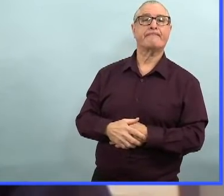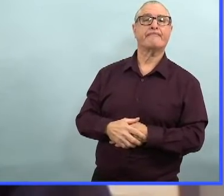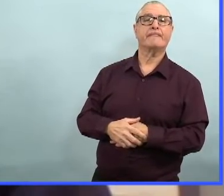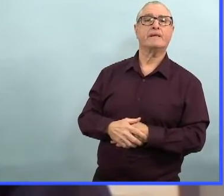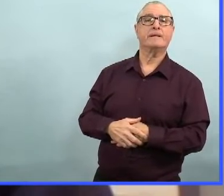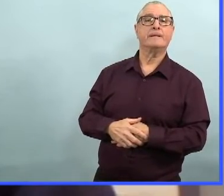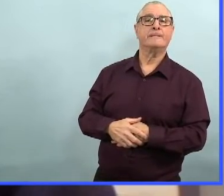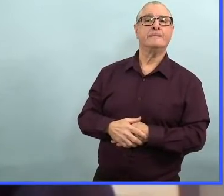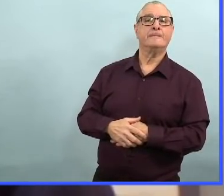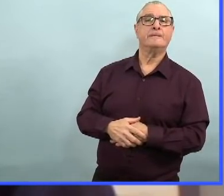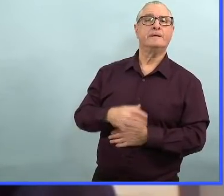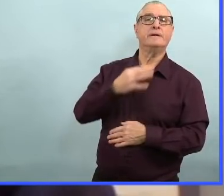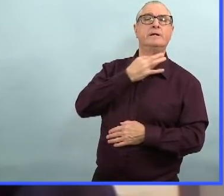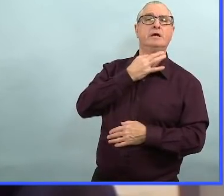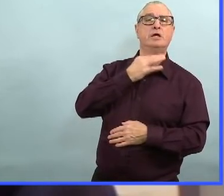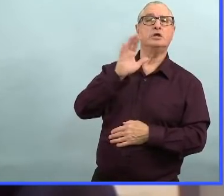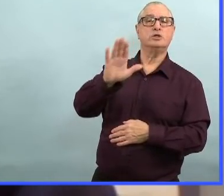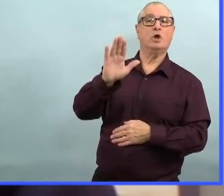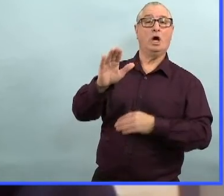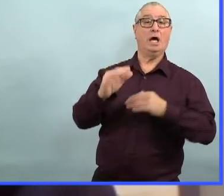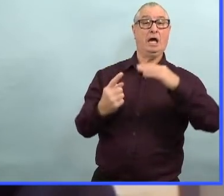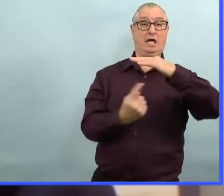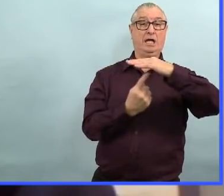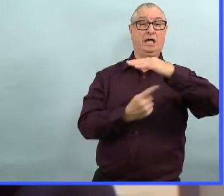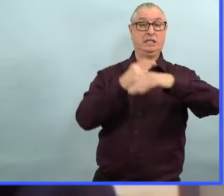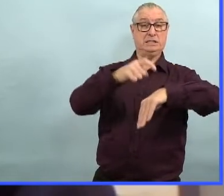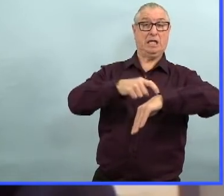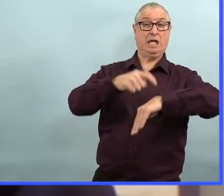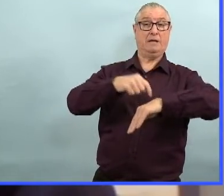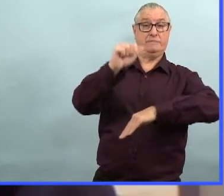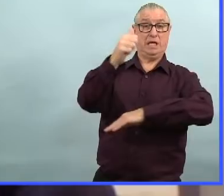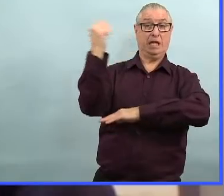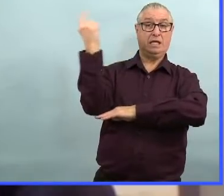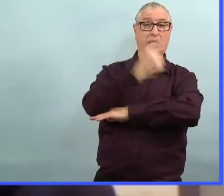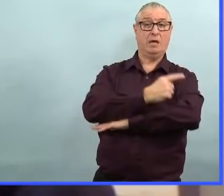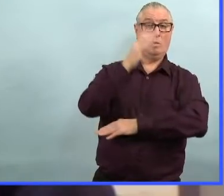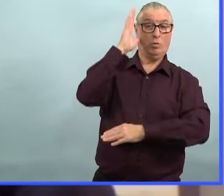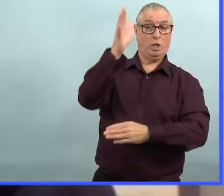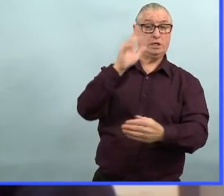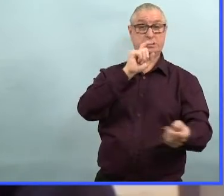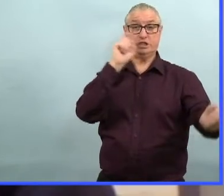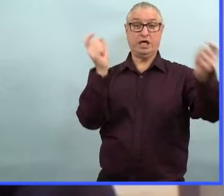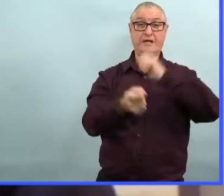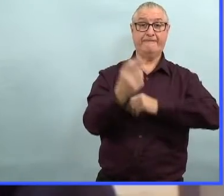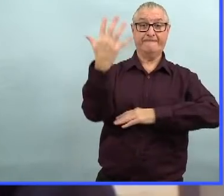fact people from 10 days to five days as the cdc has recommended and why or